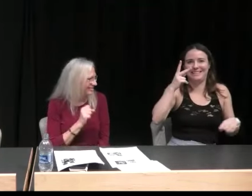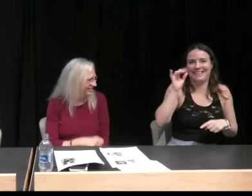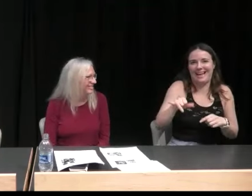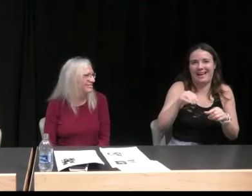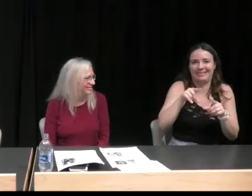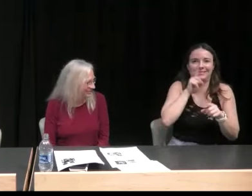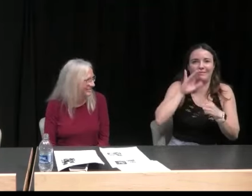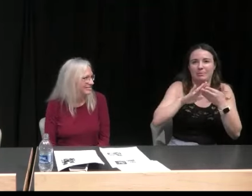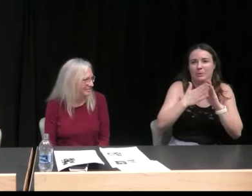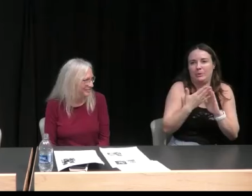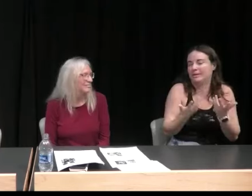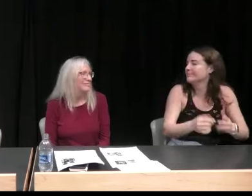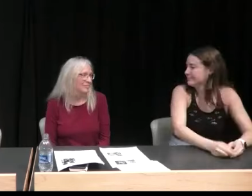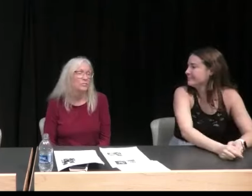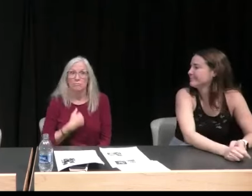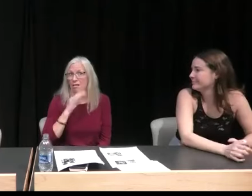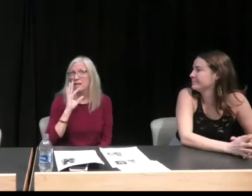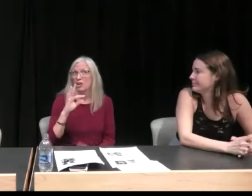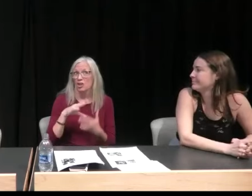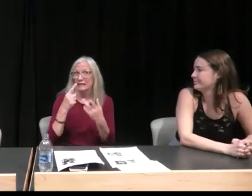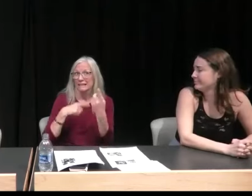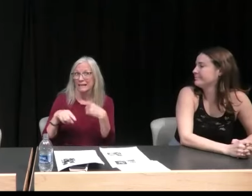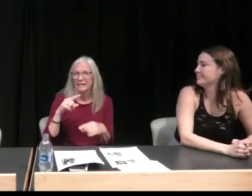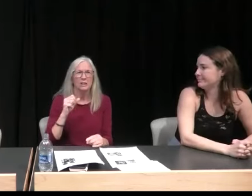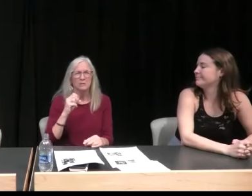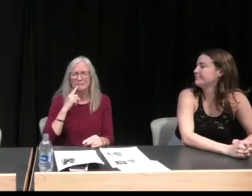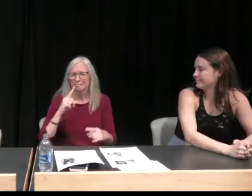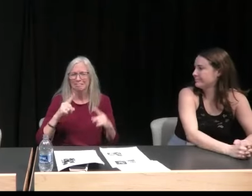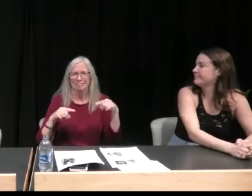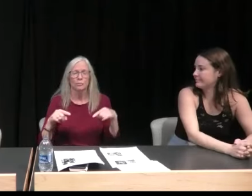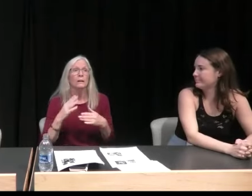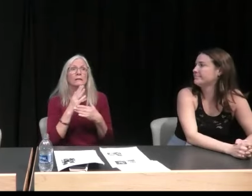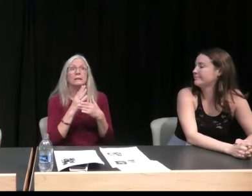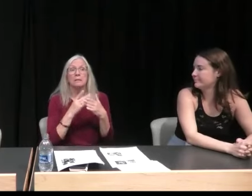from birth I didn't learn sign language until I was 20 and you often see that in uh Variety in